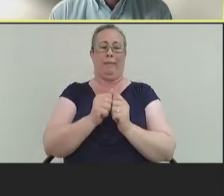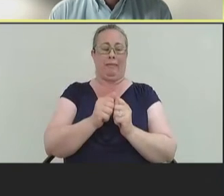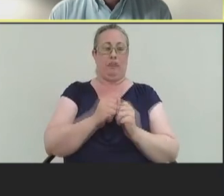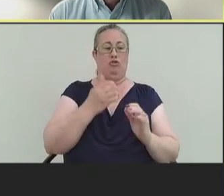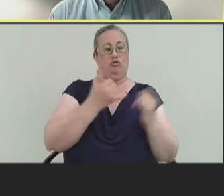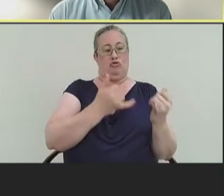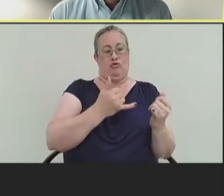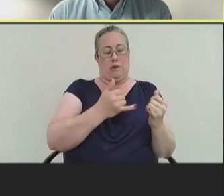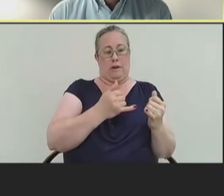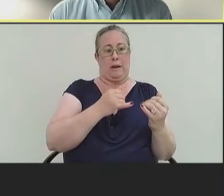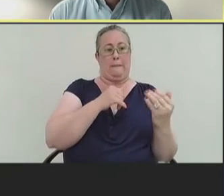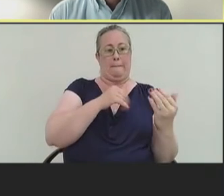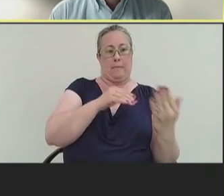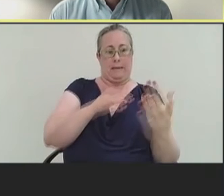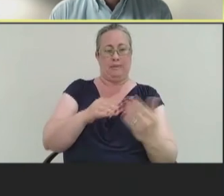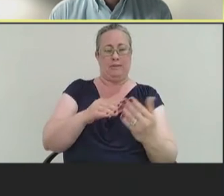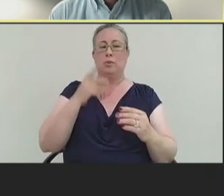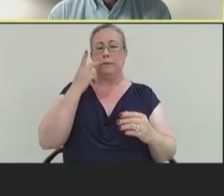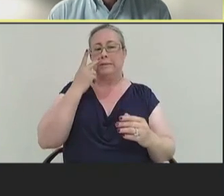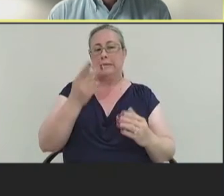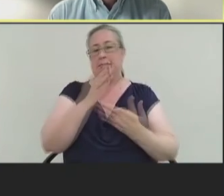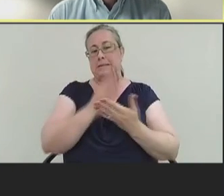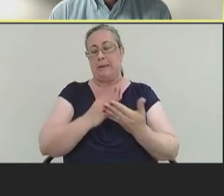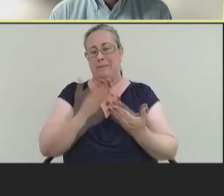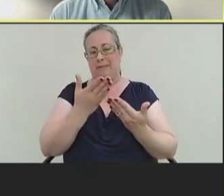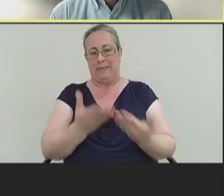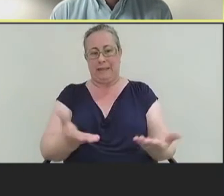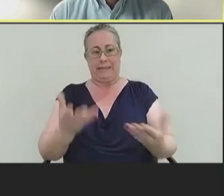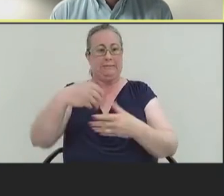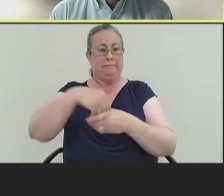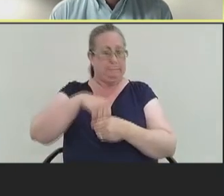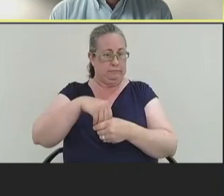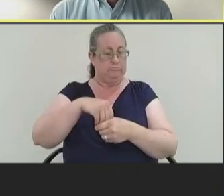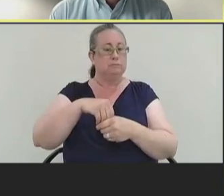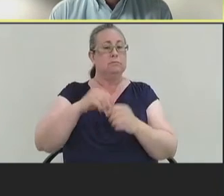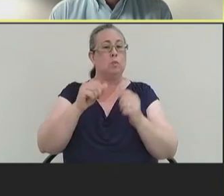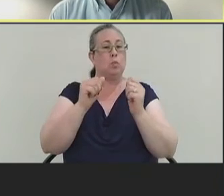You see here listed some of the components that currently are in the toolbox. And